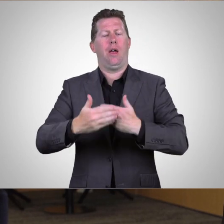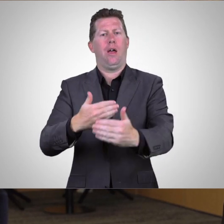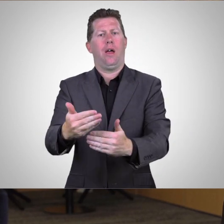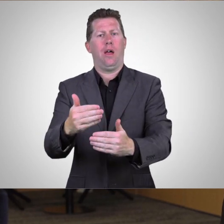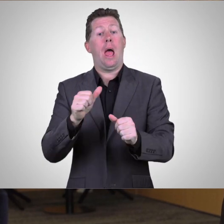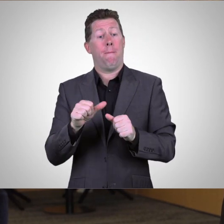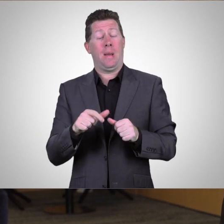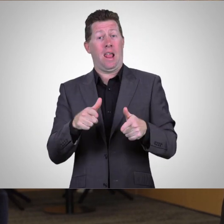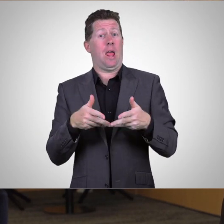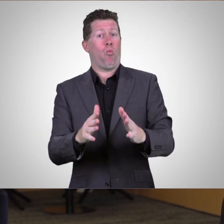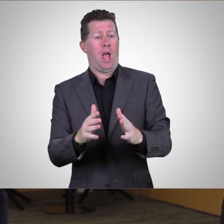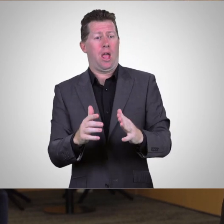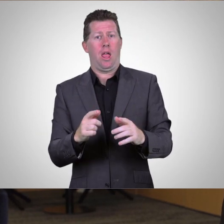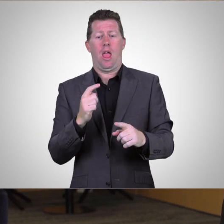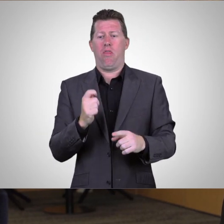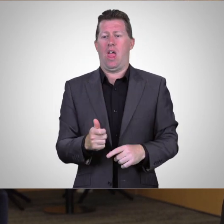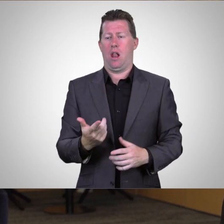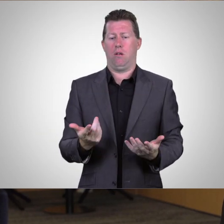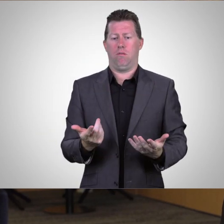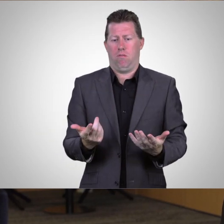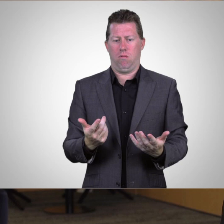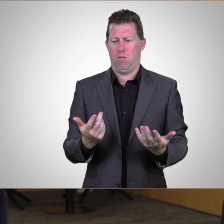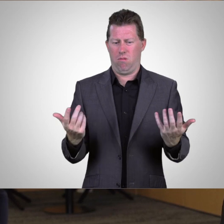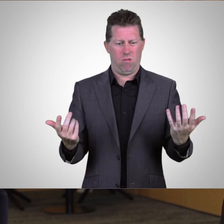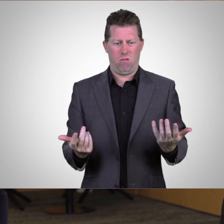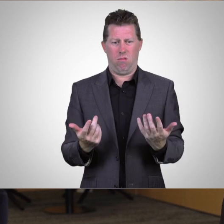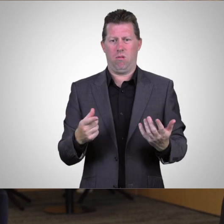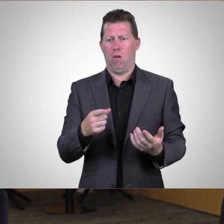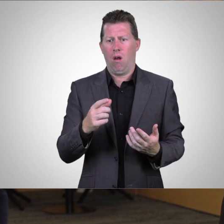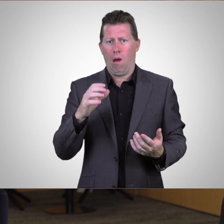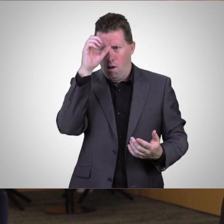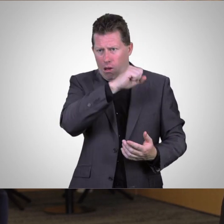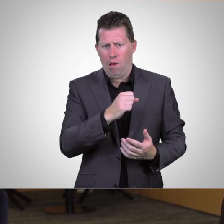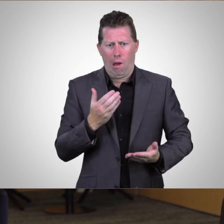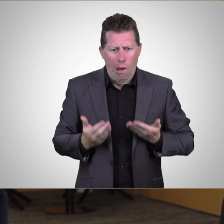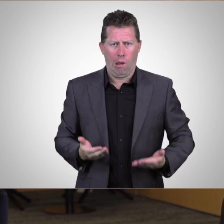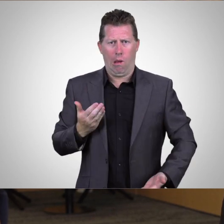confidence as they go. It's much better to develop their confidence rather than sort of